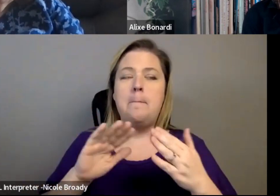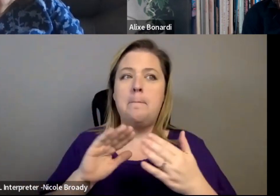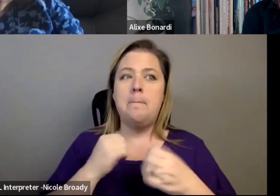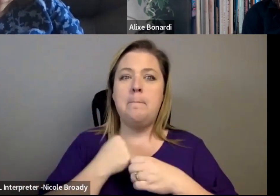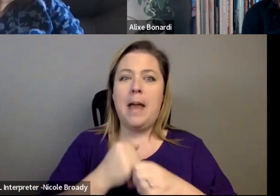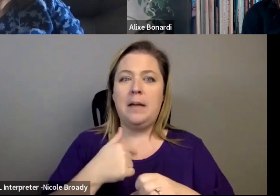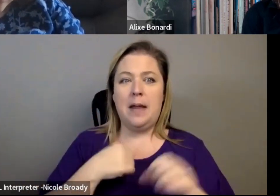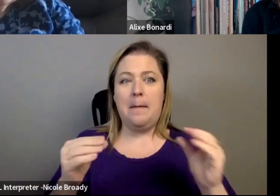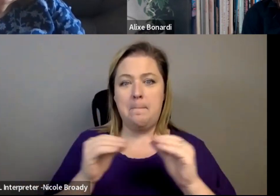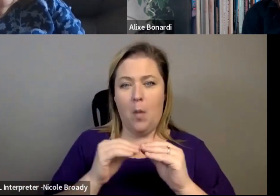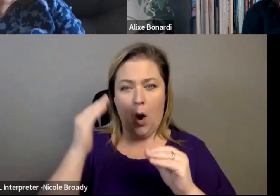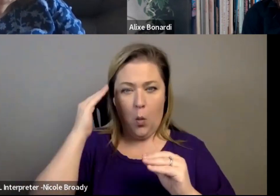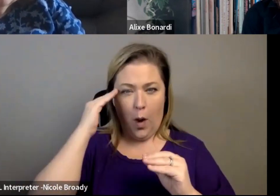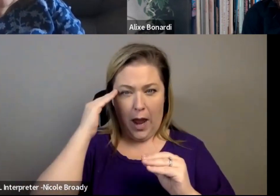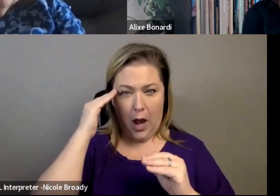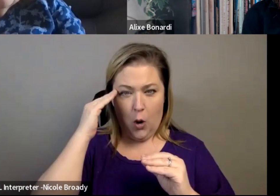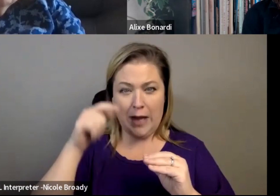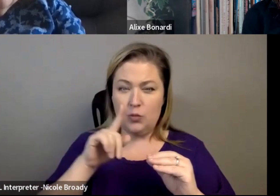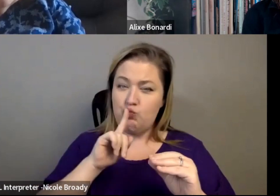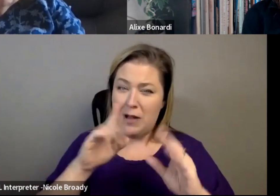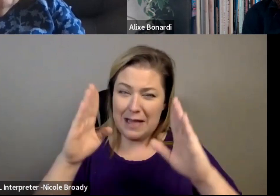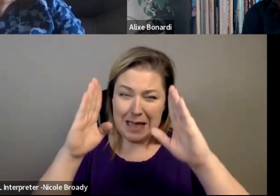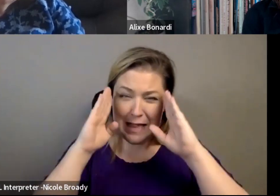fact that I need to listen to him. So I'd say that was